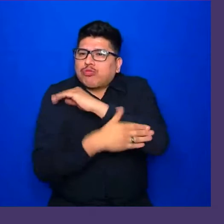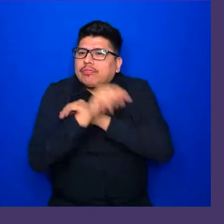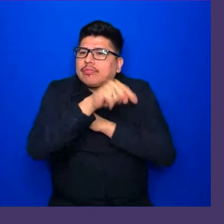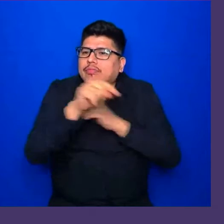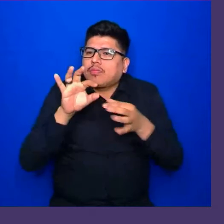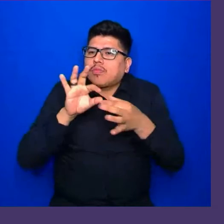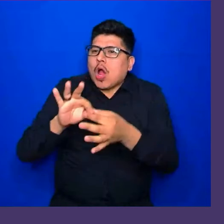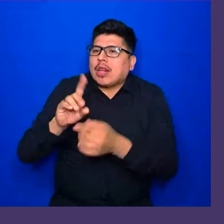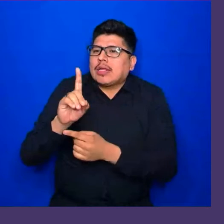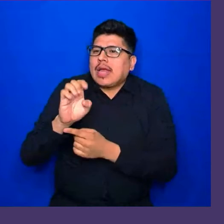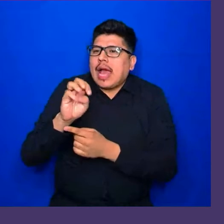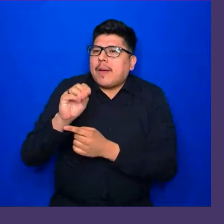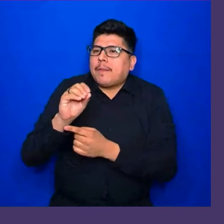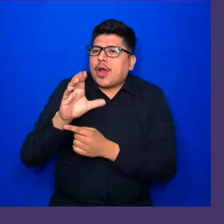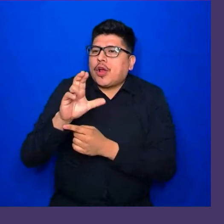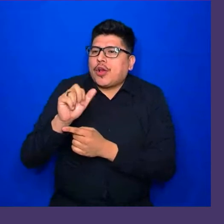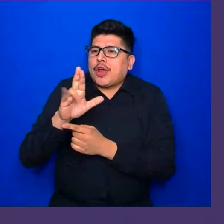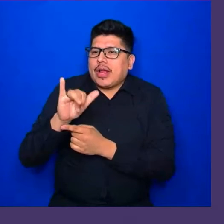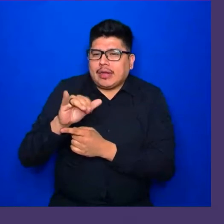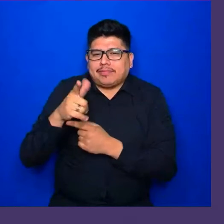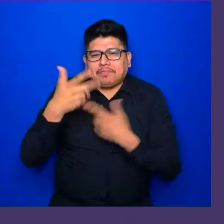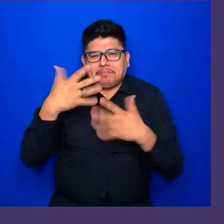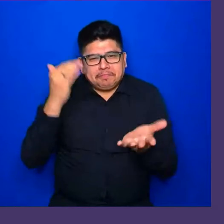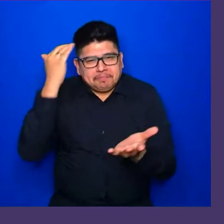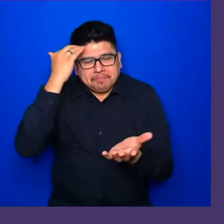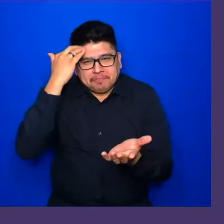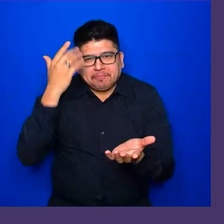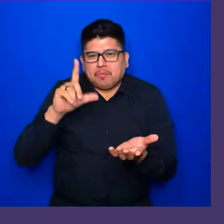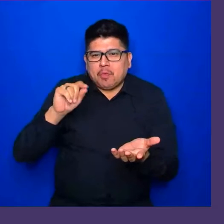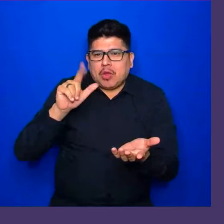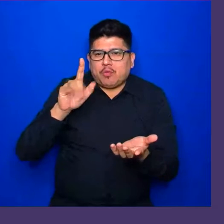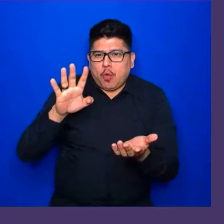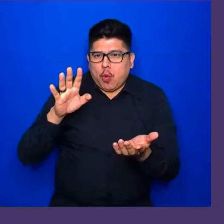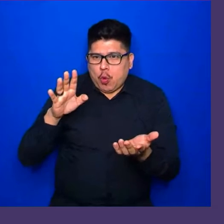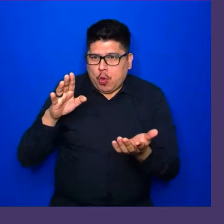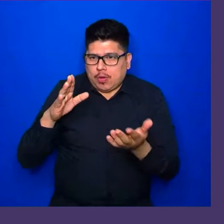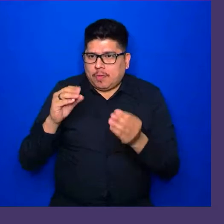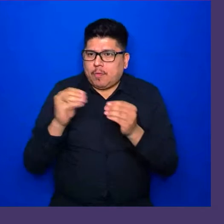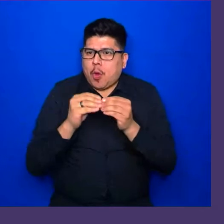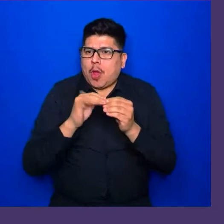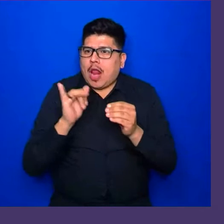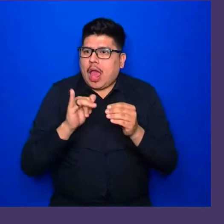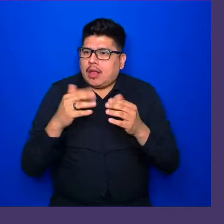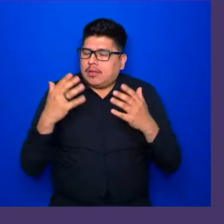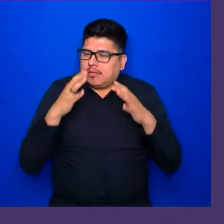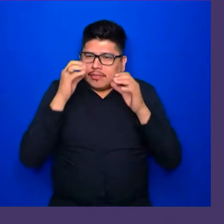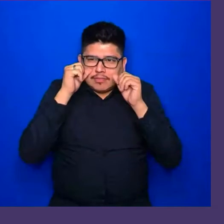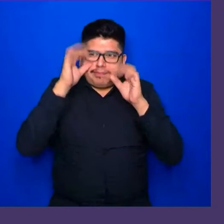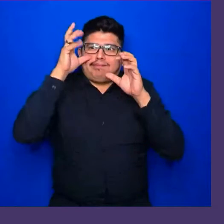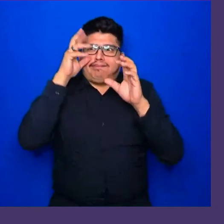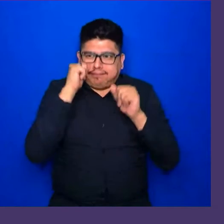2024 is poised to be a remarkable year in terms of political change with the majority of